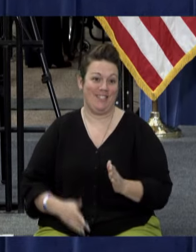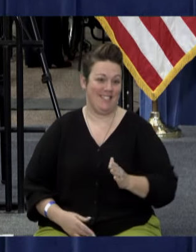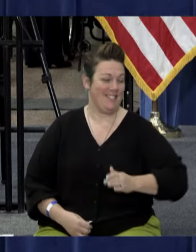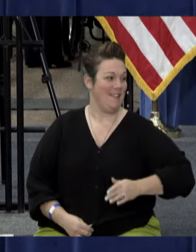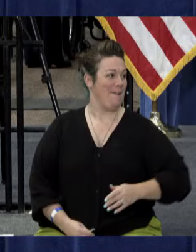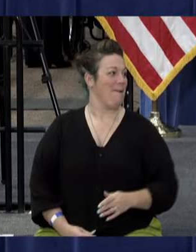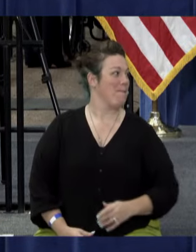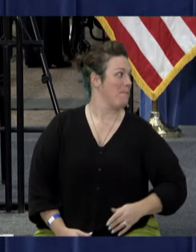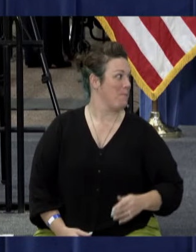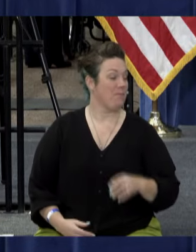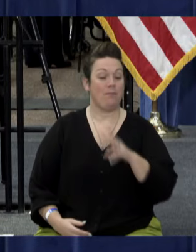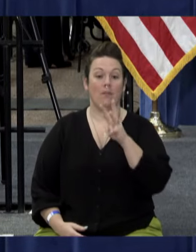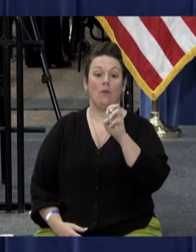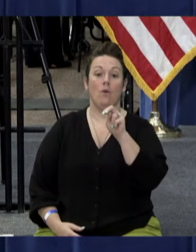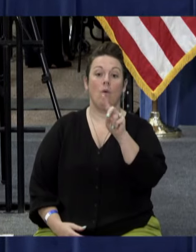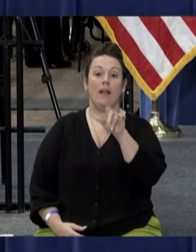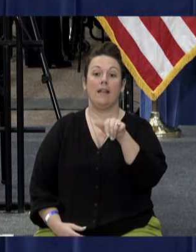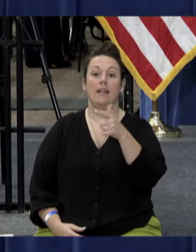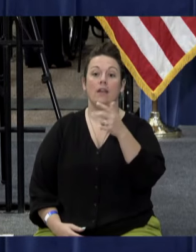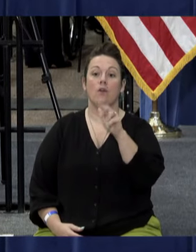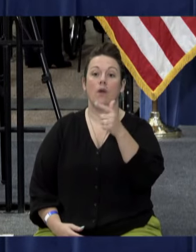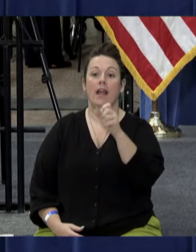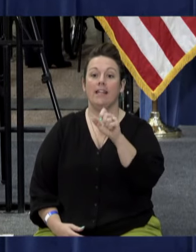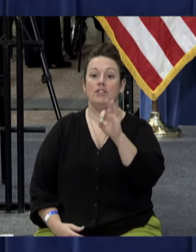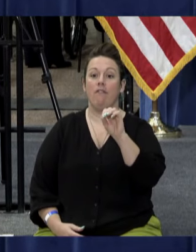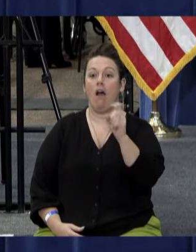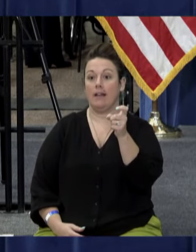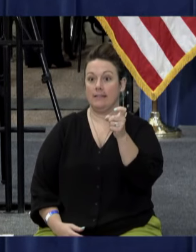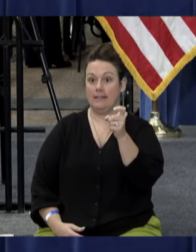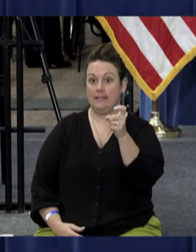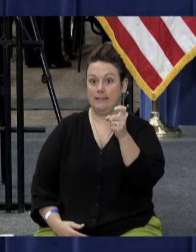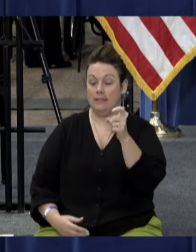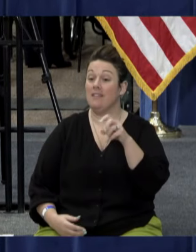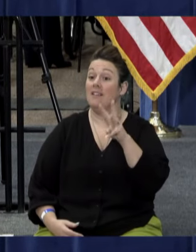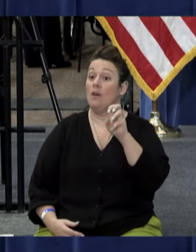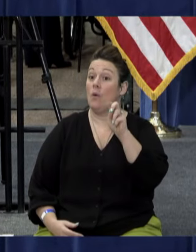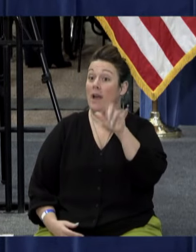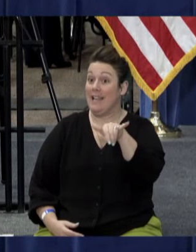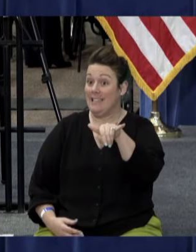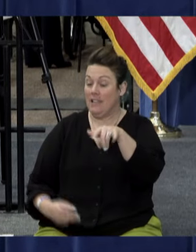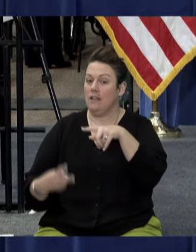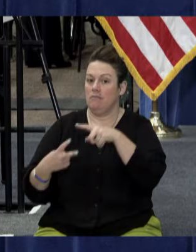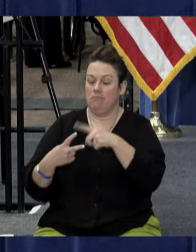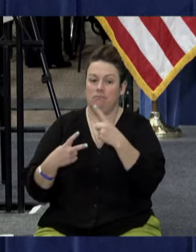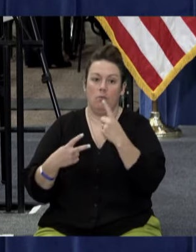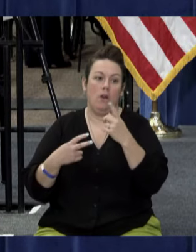One is Wendy Grage Fox. Wendy is one of these people where you know that term,